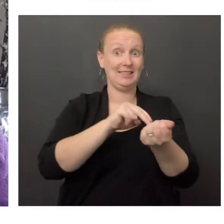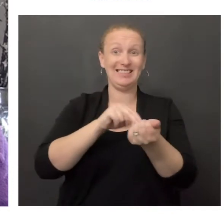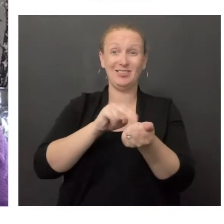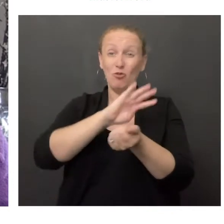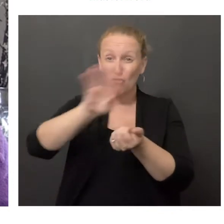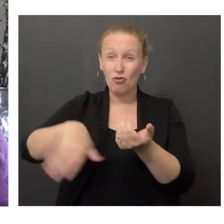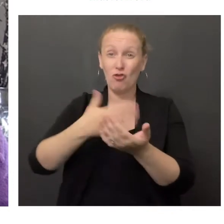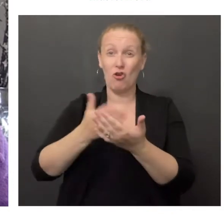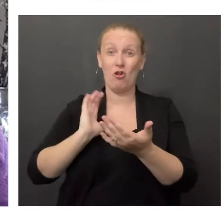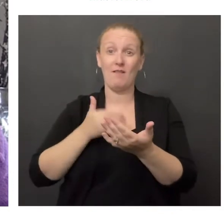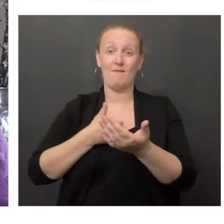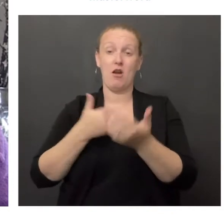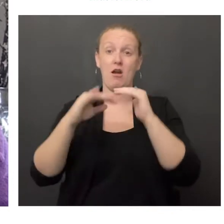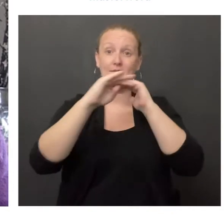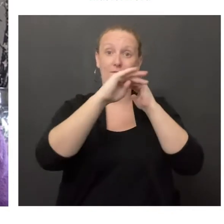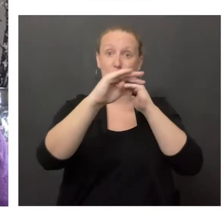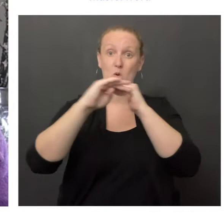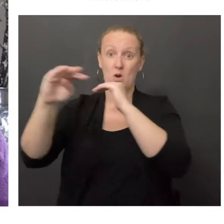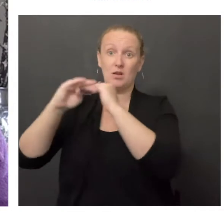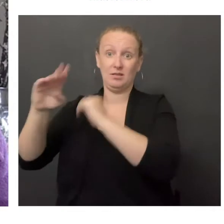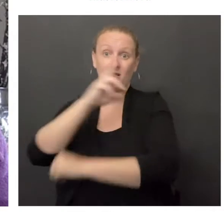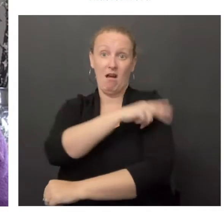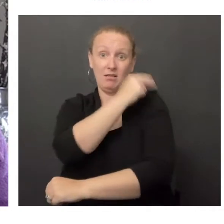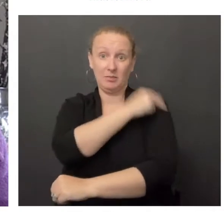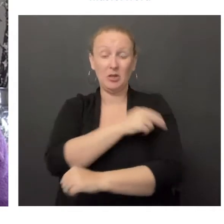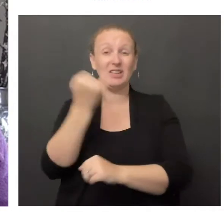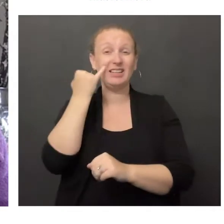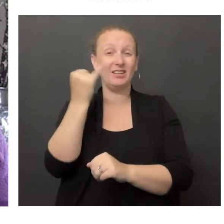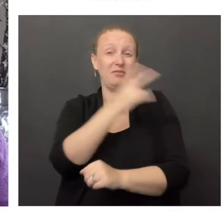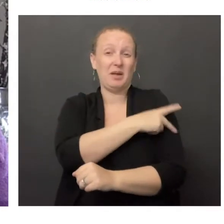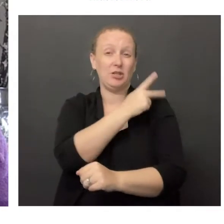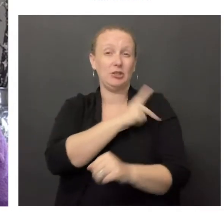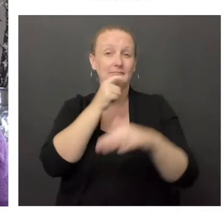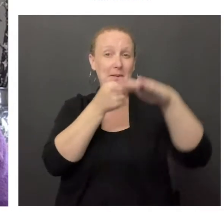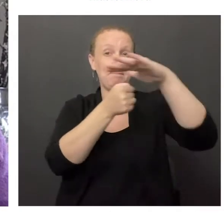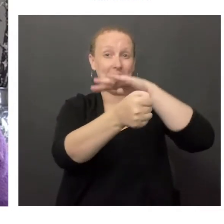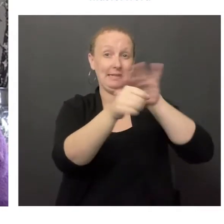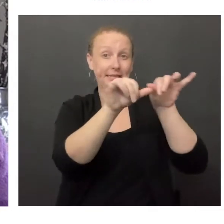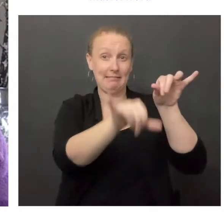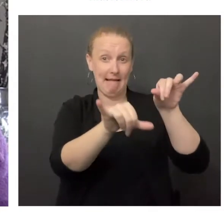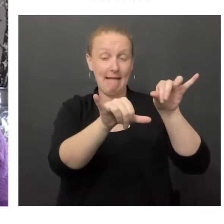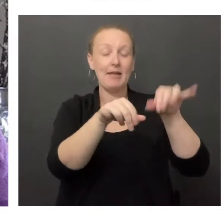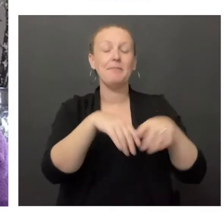they have, they carry a device on their lapel and it's like a walkie talkie cellphone type of device.